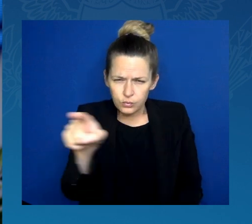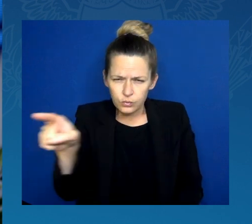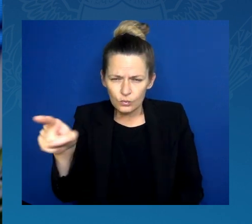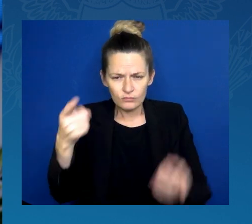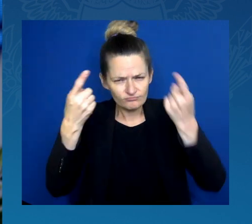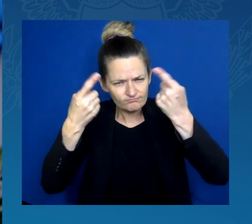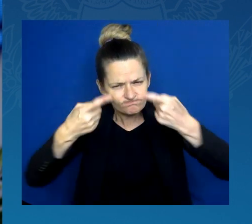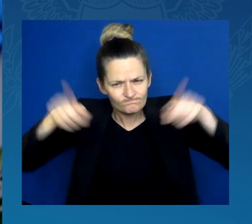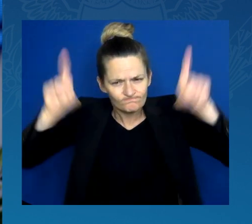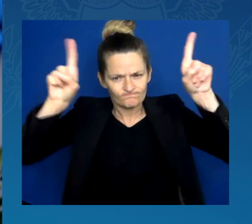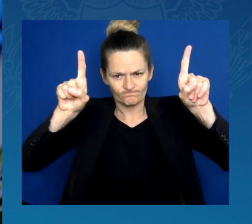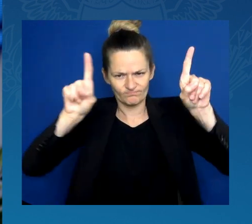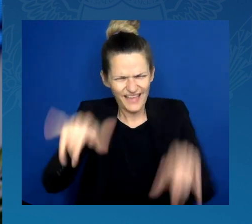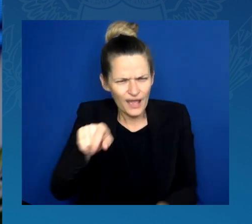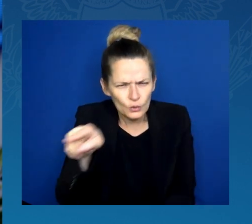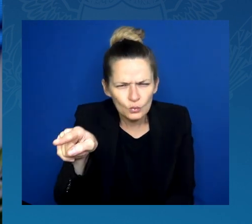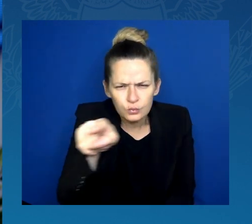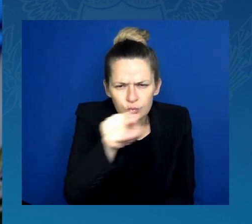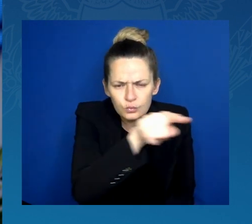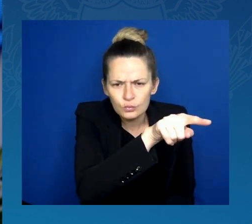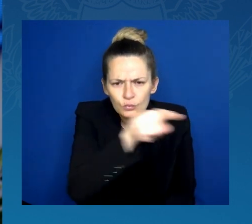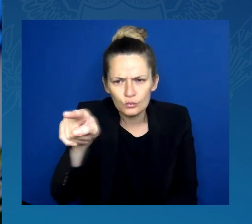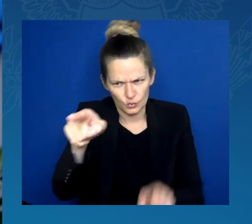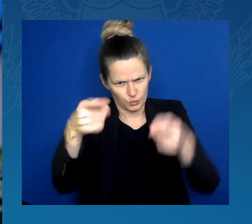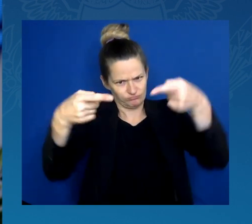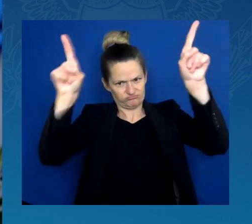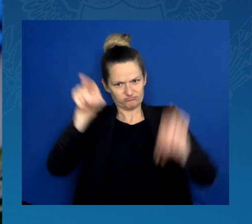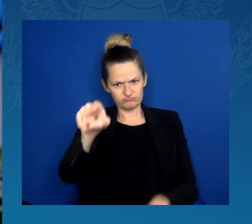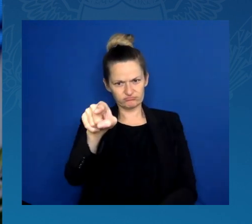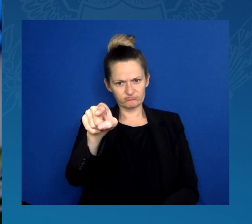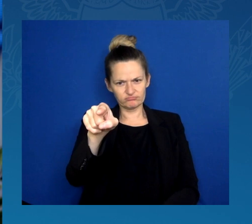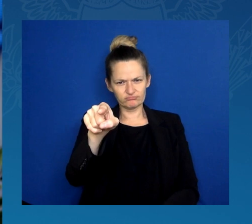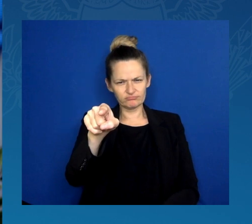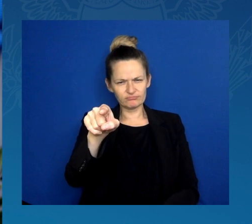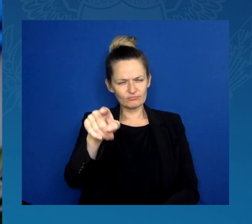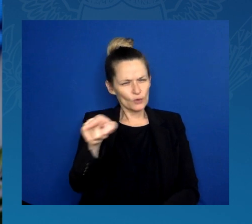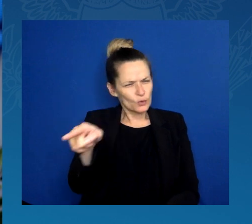You created prosperity and opportunity.